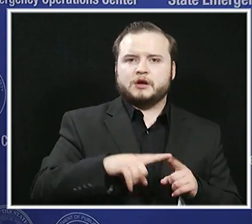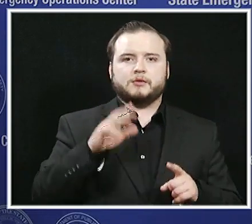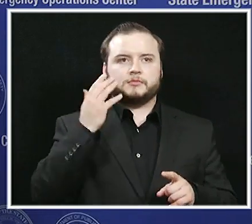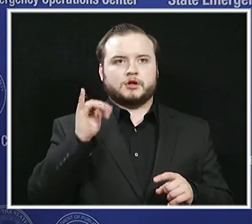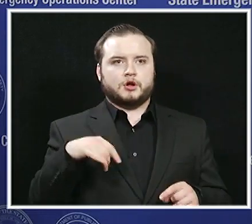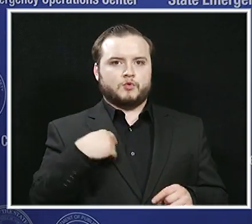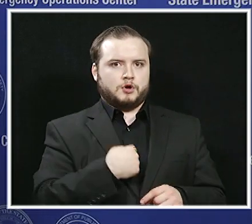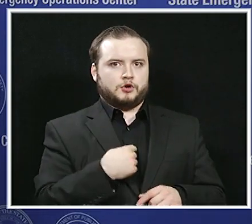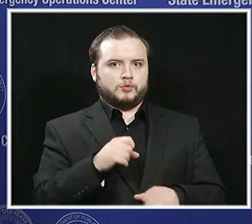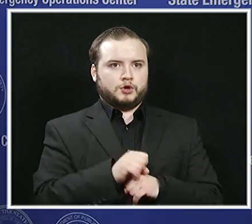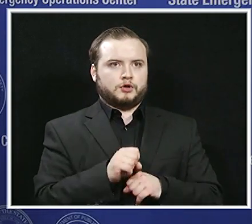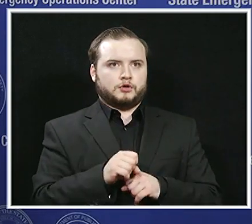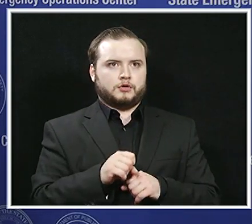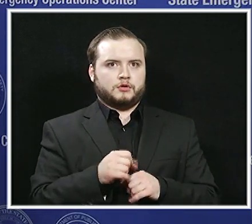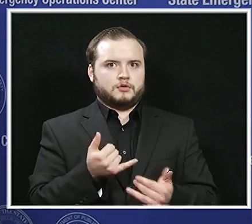≫ Well, it could, in that 95% confidence level.